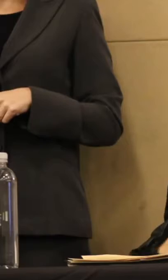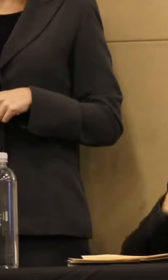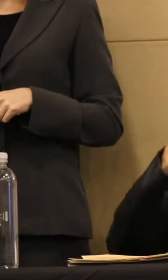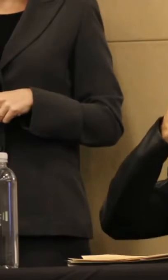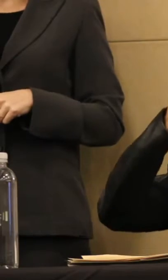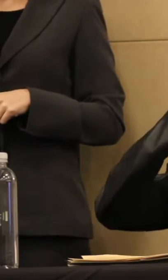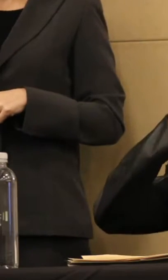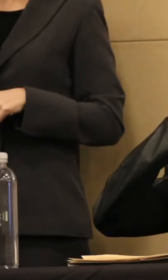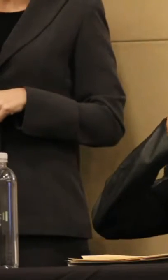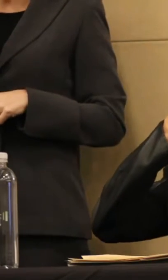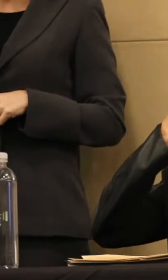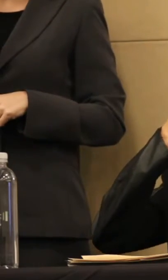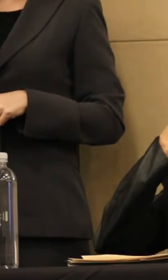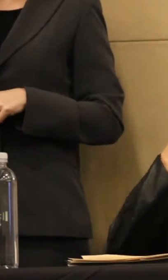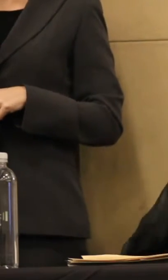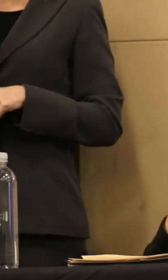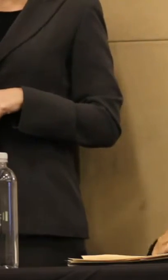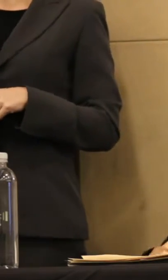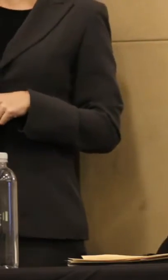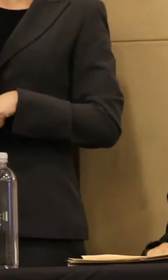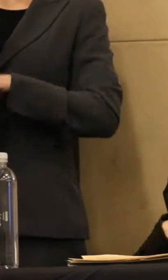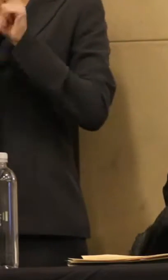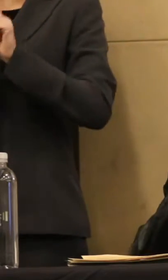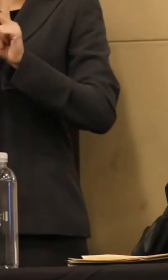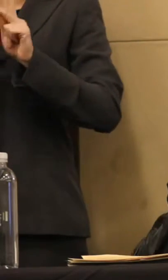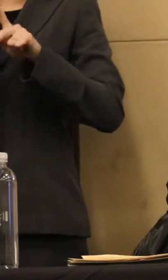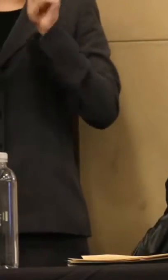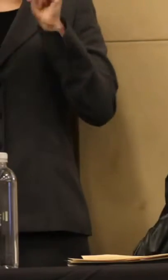with disabilities is working or involved in the labor force.